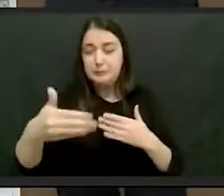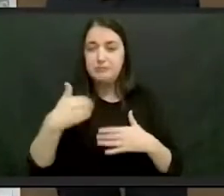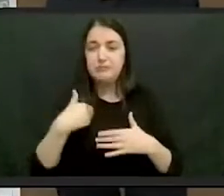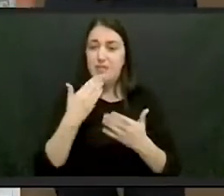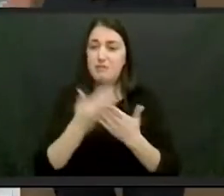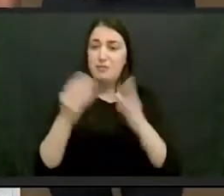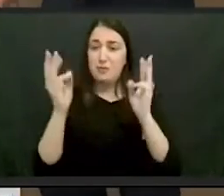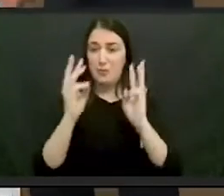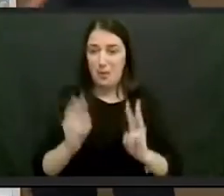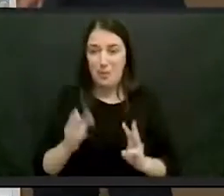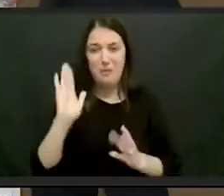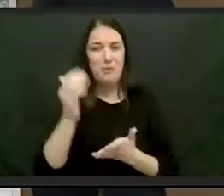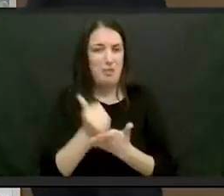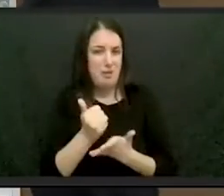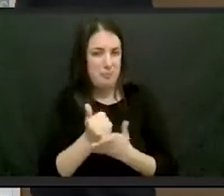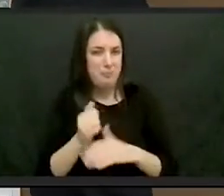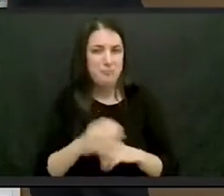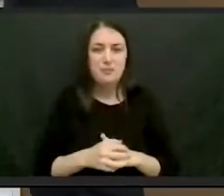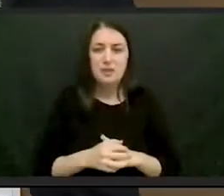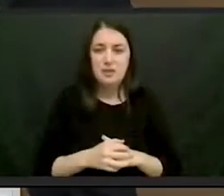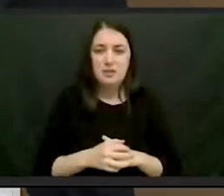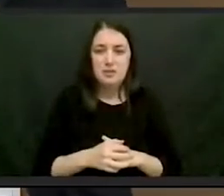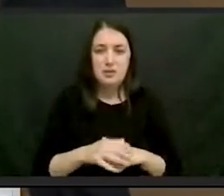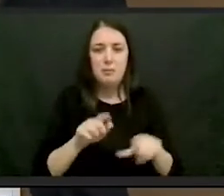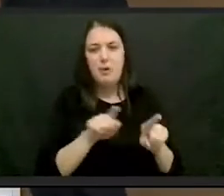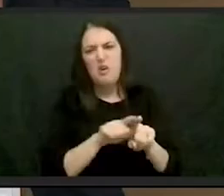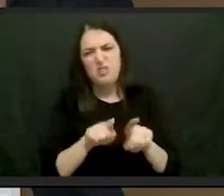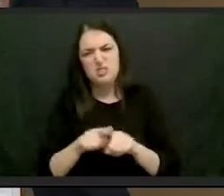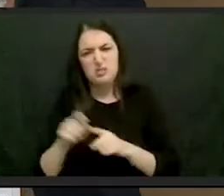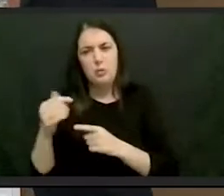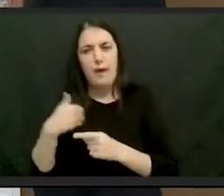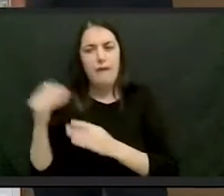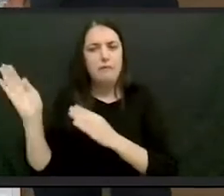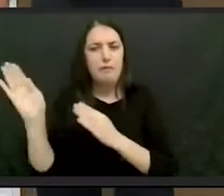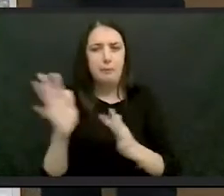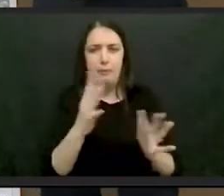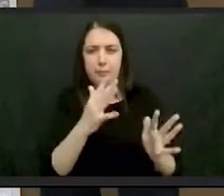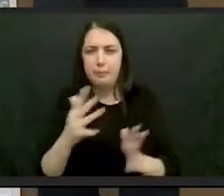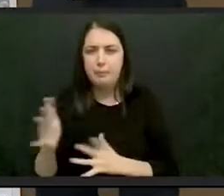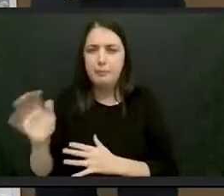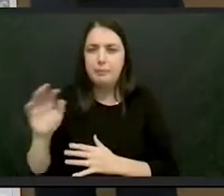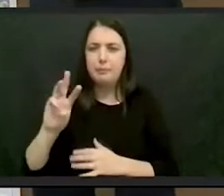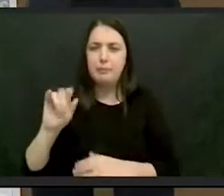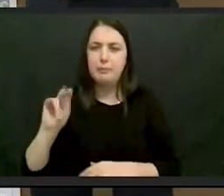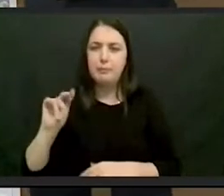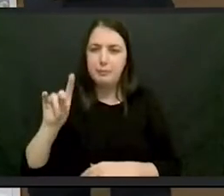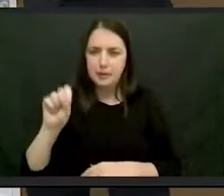weather and even winds and so we're gonna be, we're just gonna be very on our guard for the entire area to make sure we